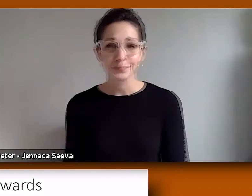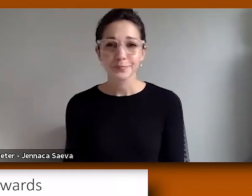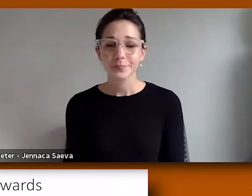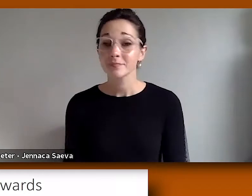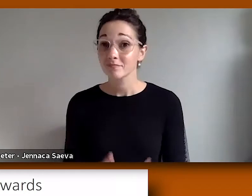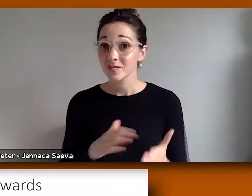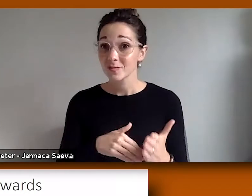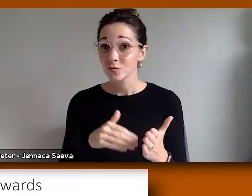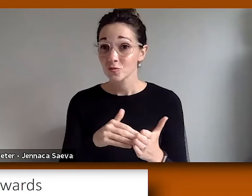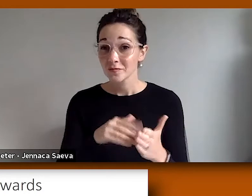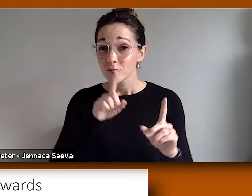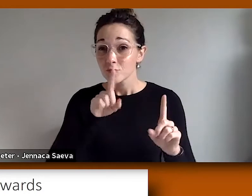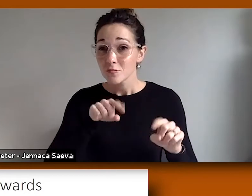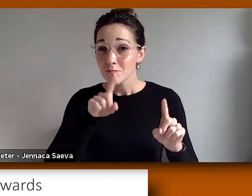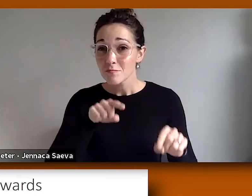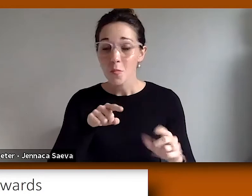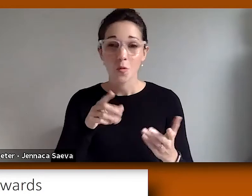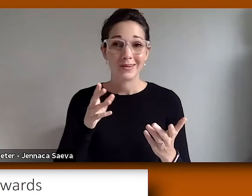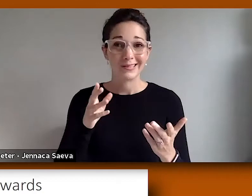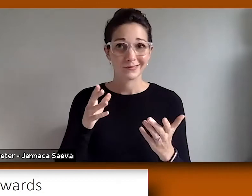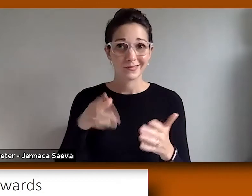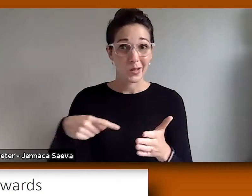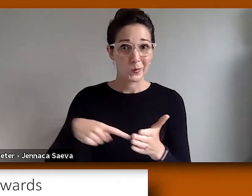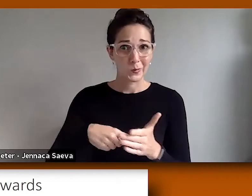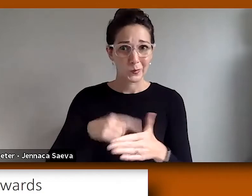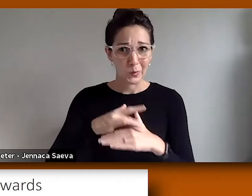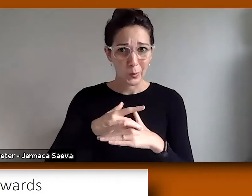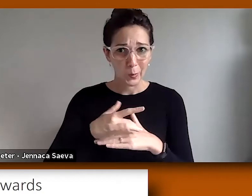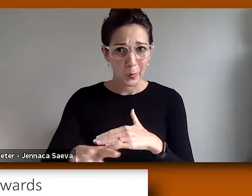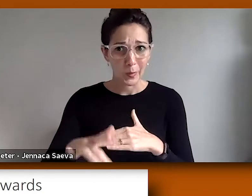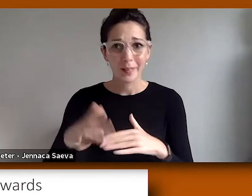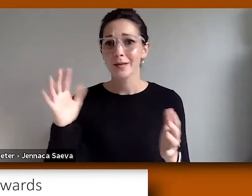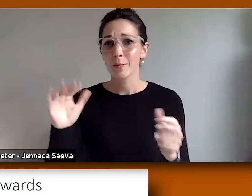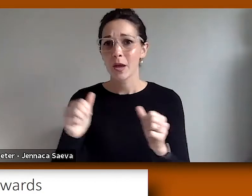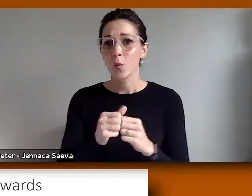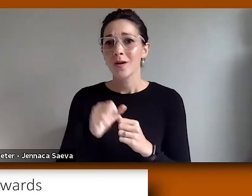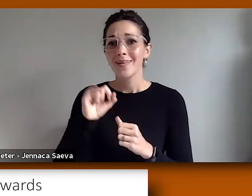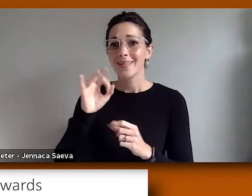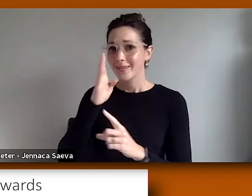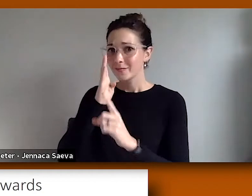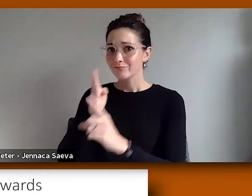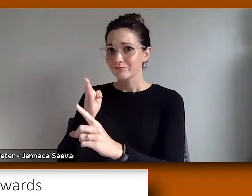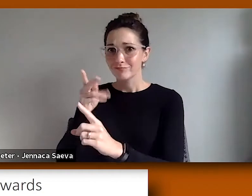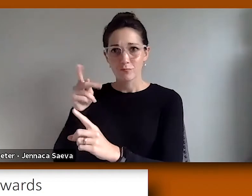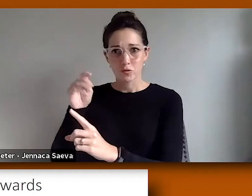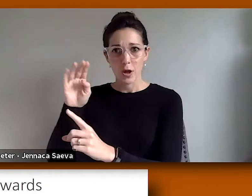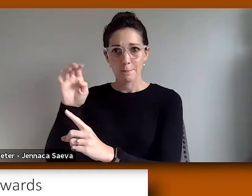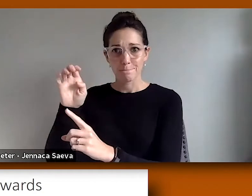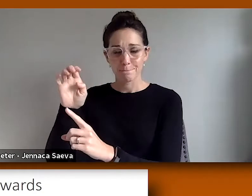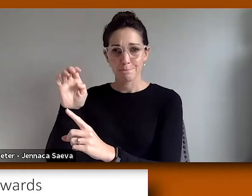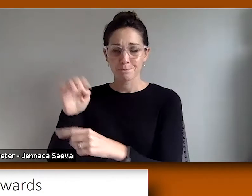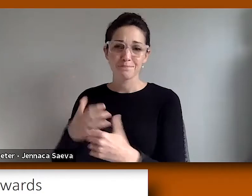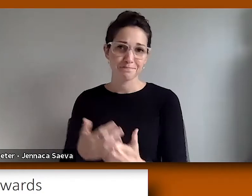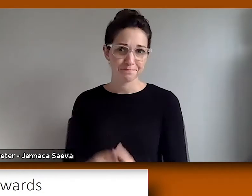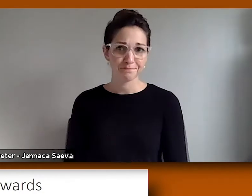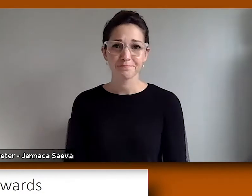Oftentimes, the reporting is due earlier than if it were to be straight to the prime award.